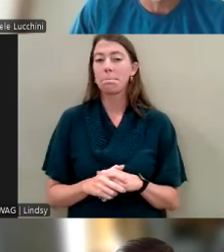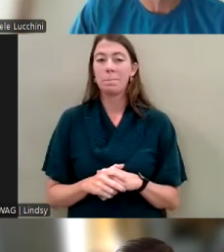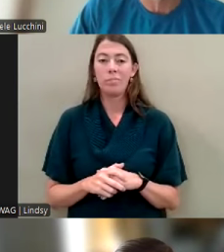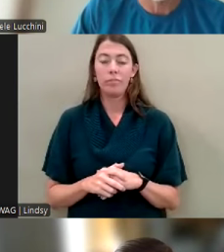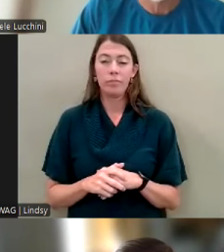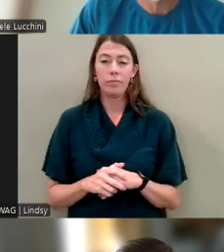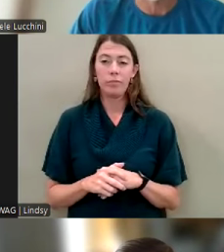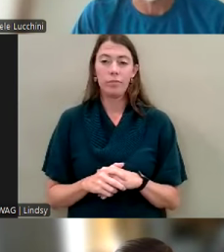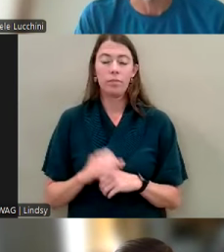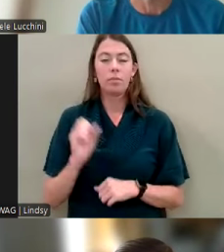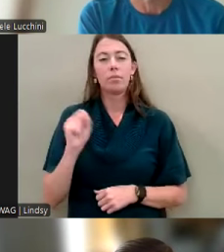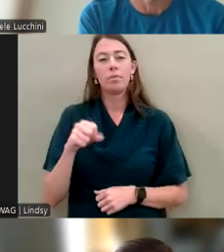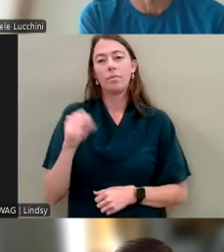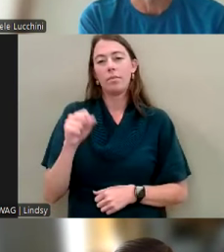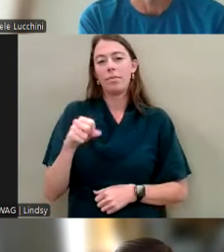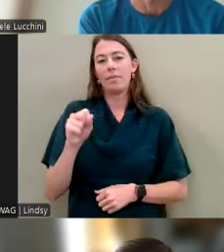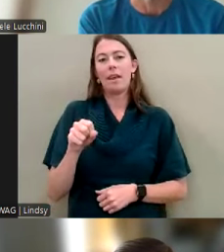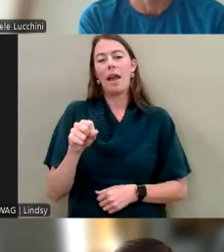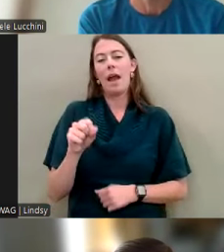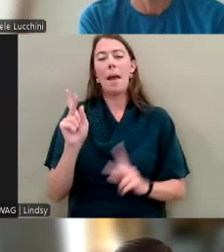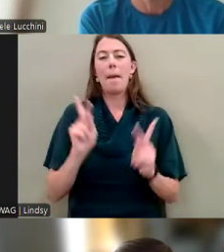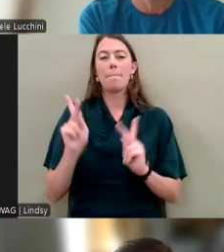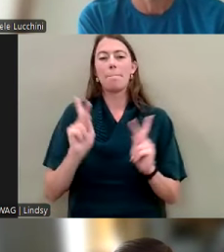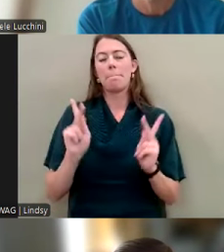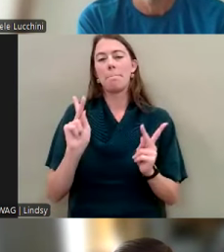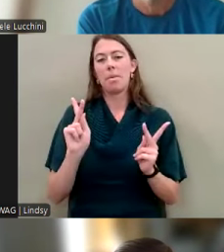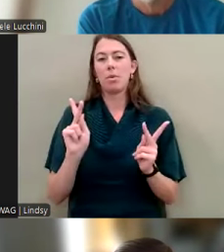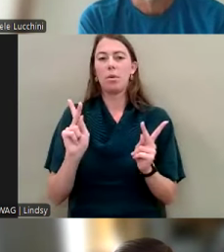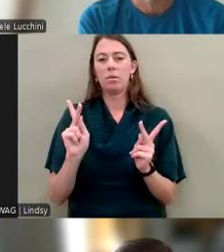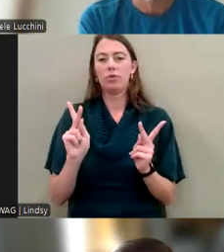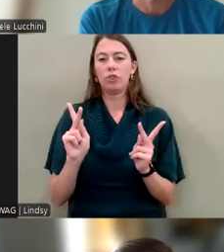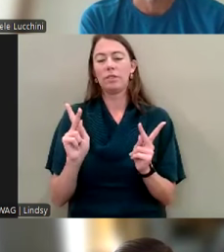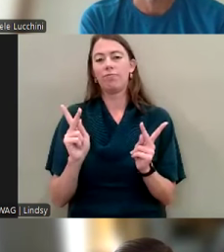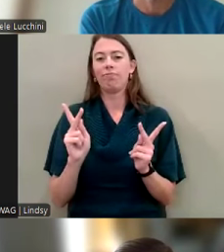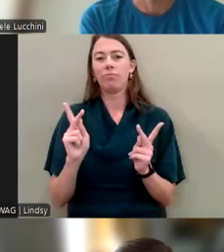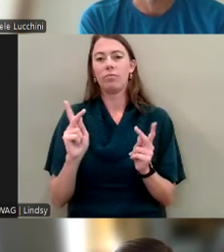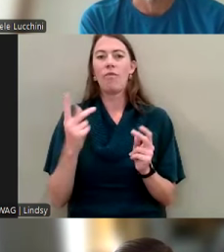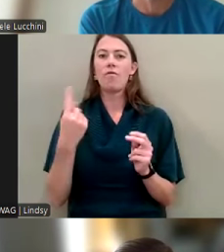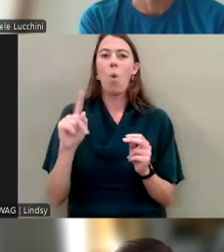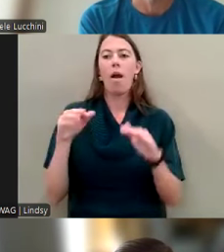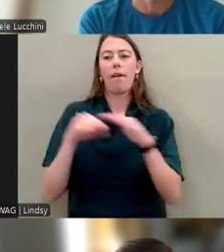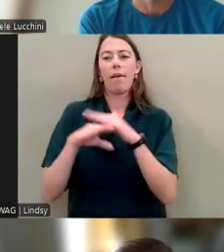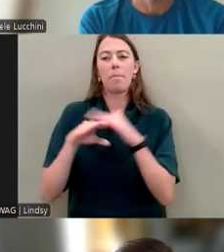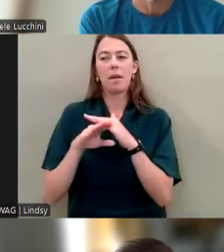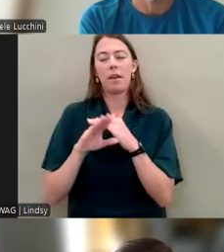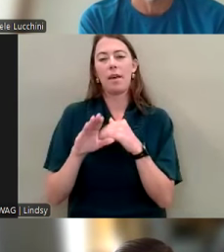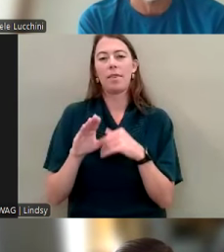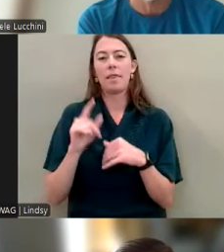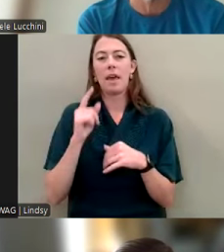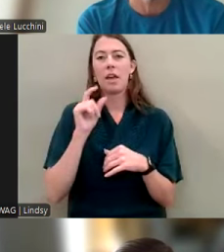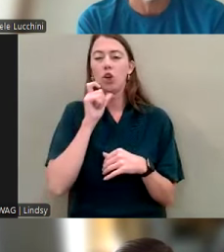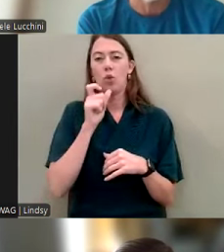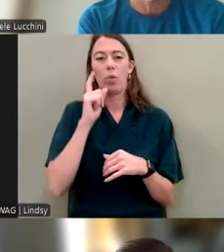cliche around accessibility. If you consider a point of view that somebody that is not an